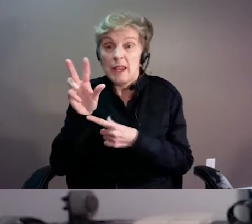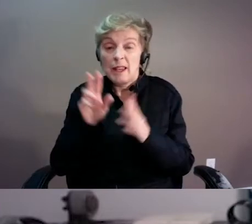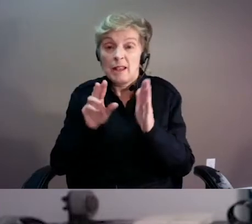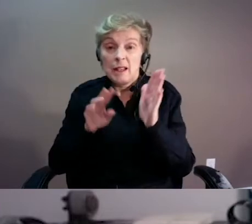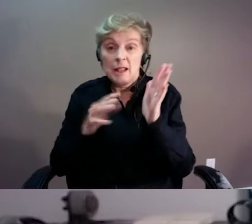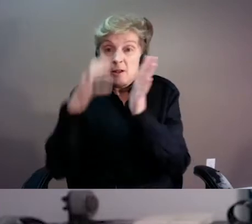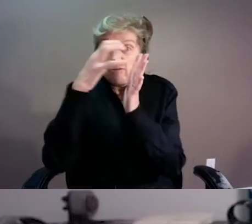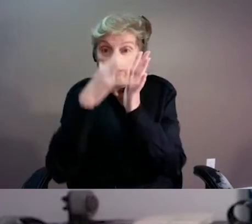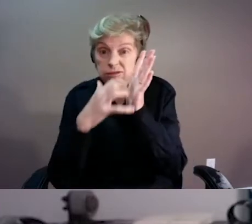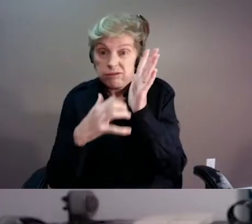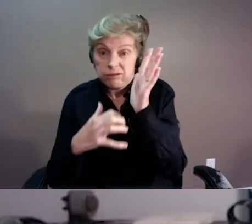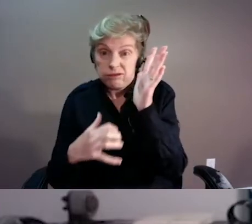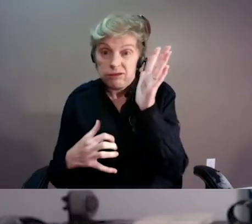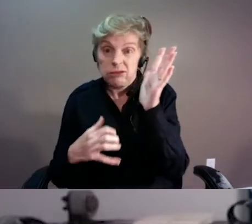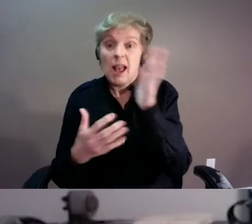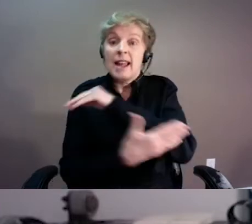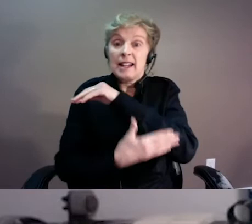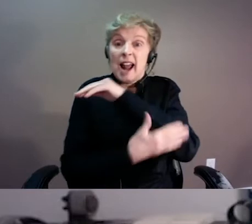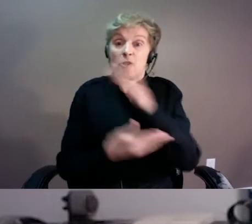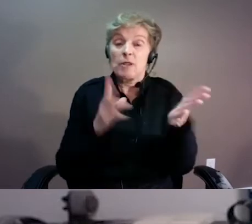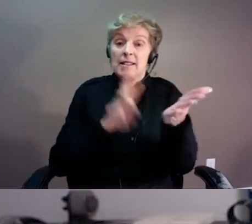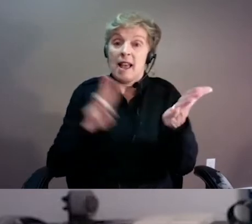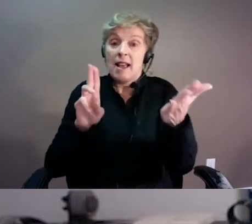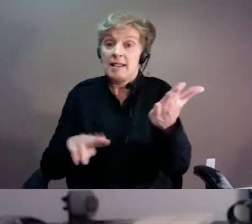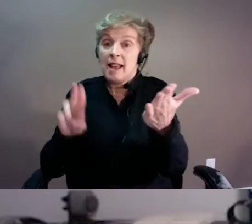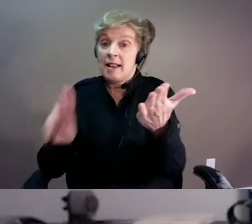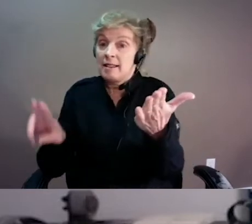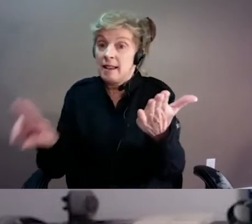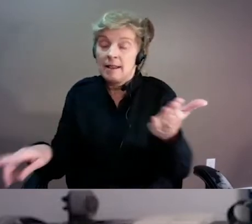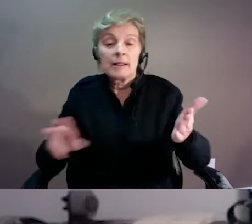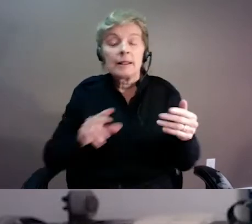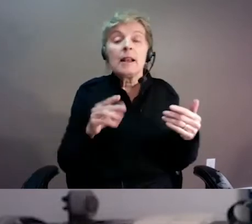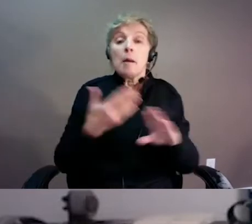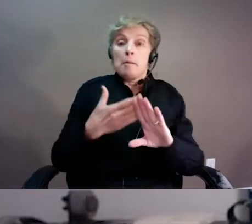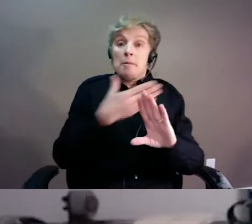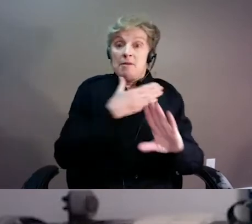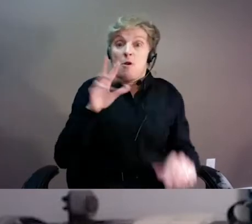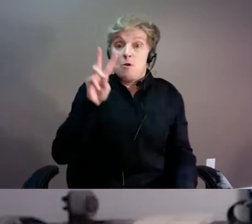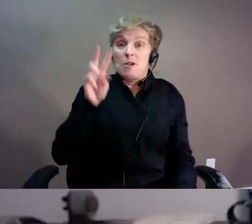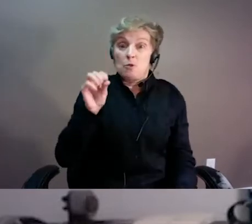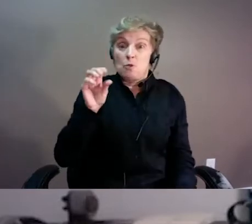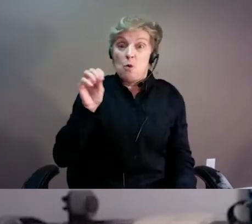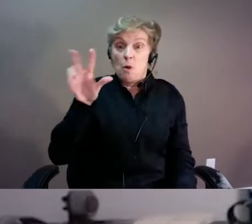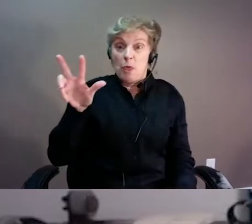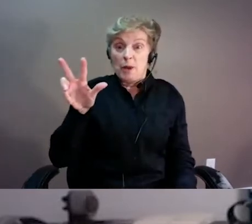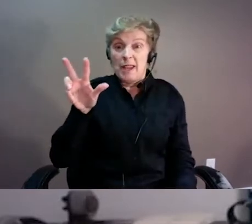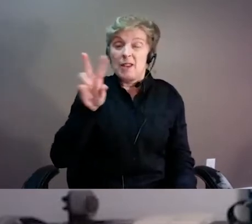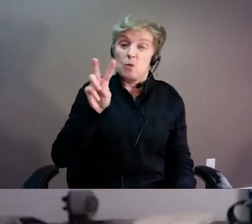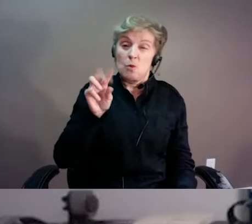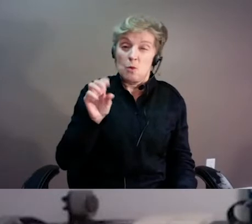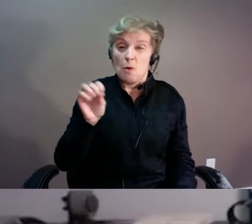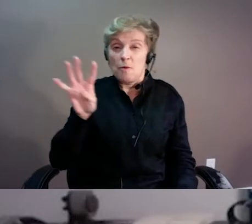in those days, one of the big tensions, one of the big questions was about monitoring the convention.